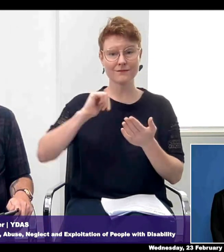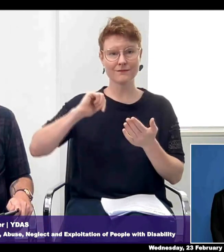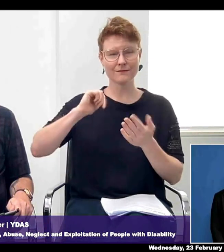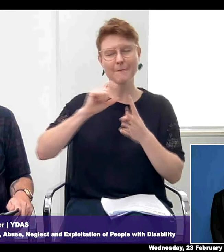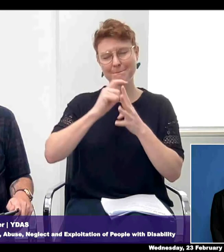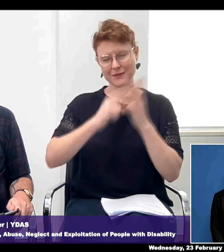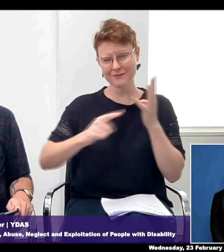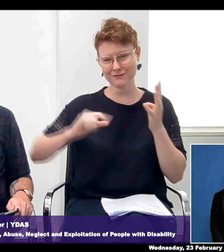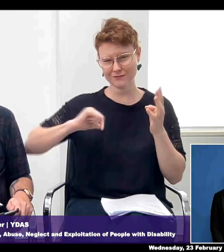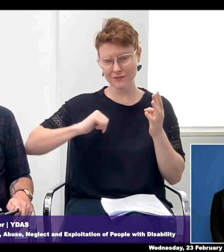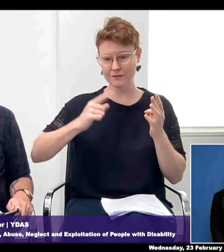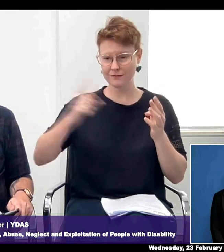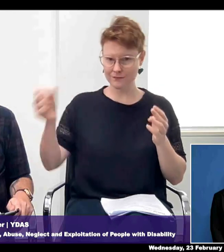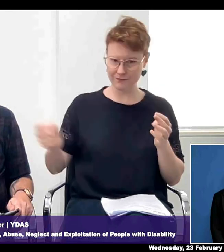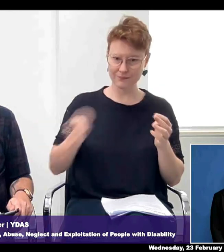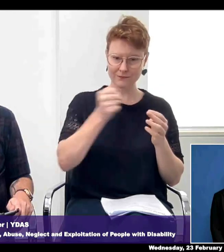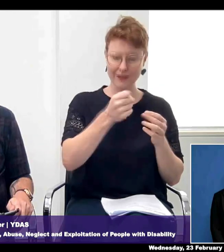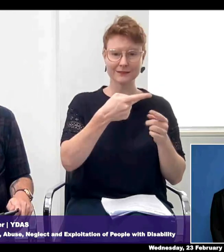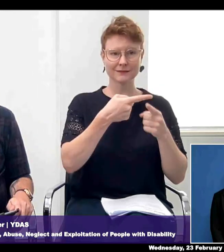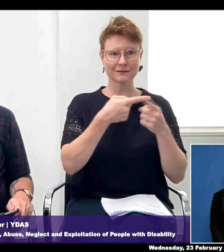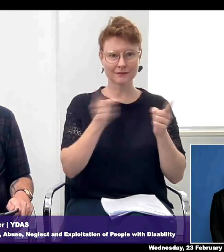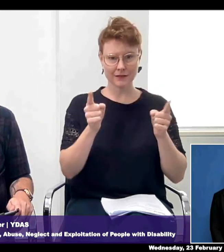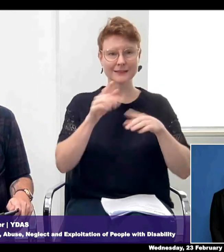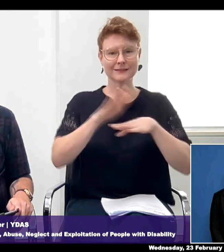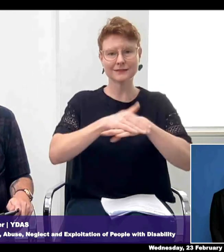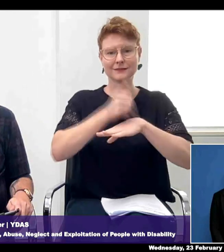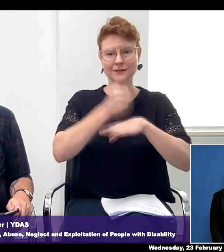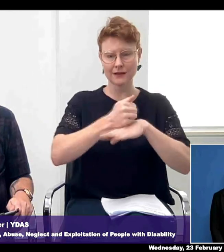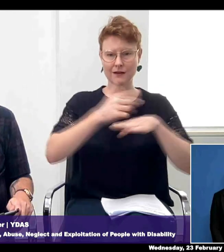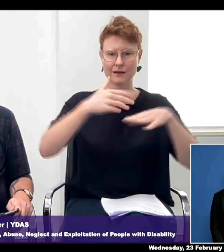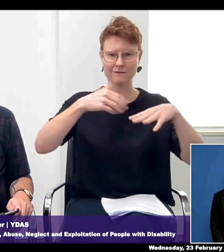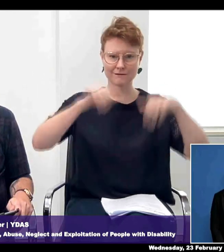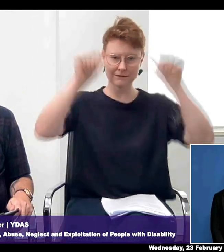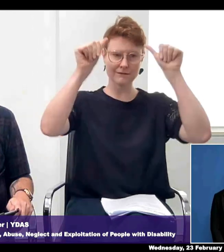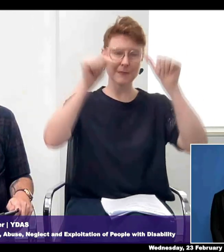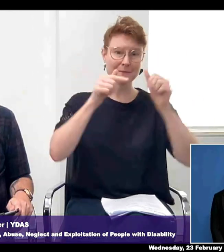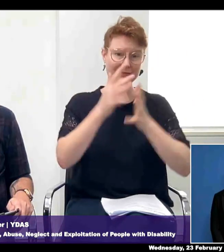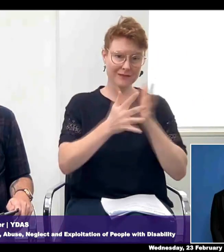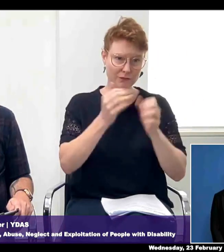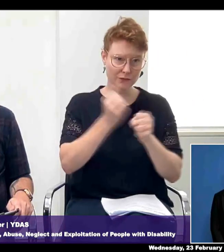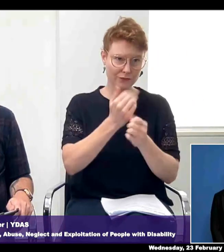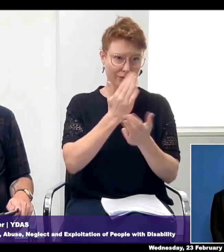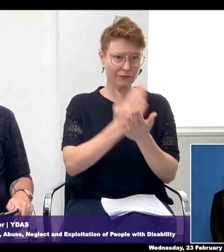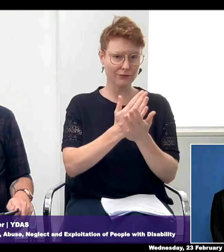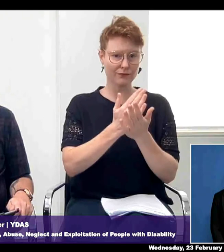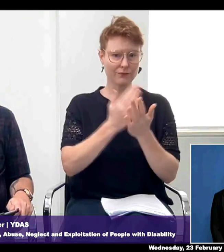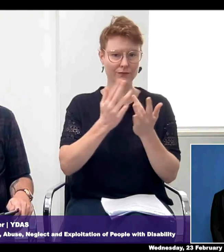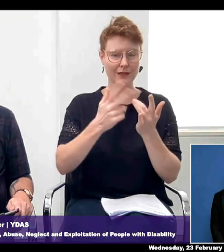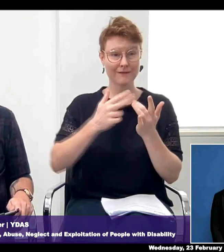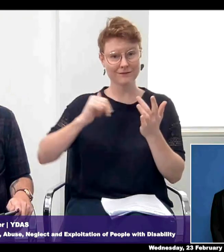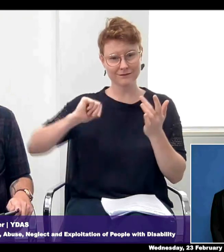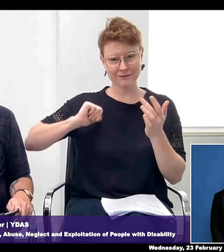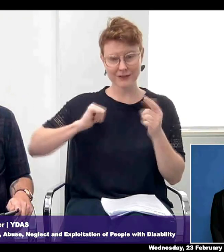Secondly, we want to ensure that disabled staff members working as DES's, that they are set up for success.